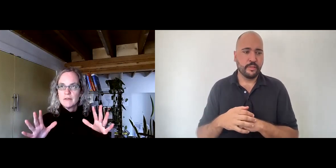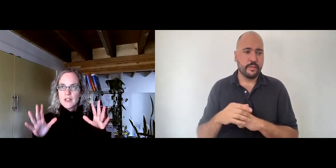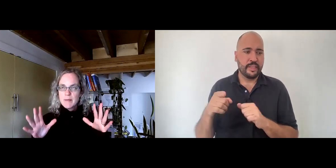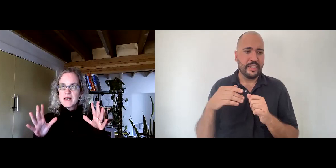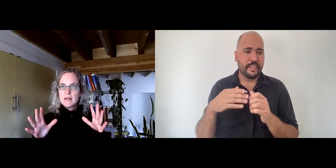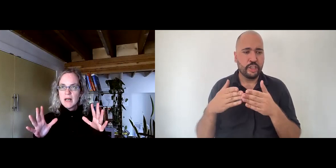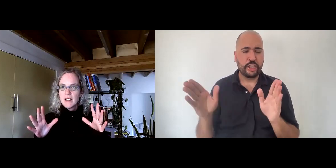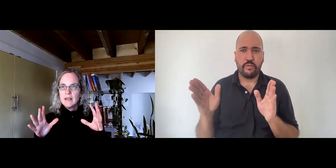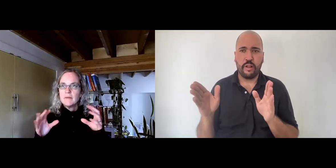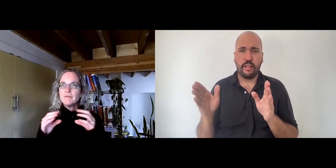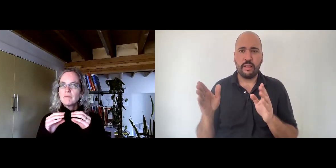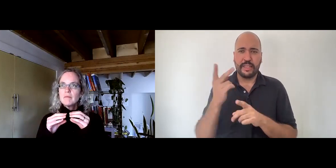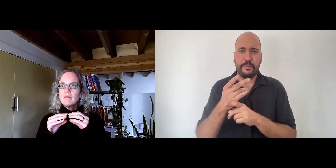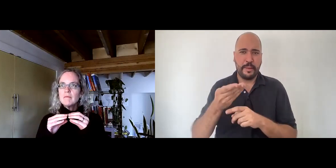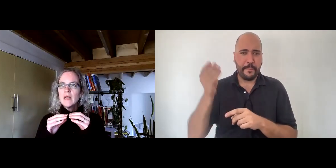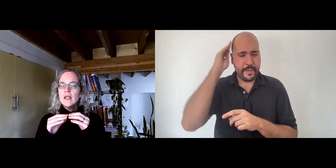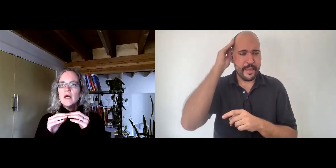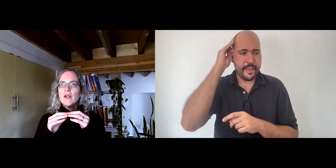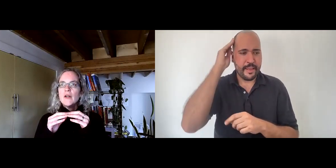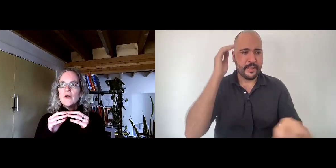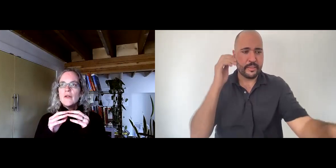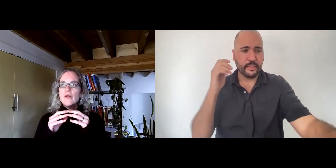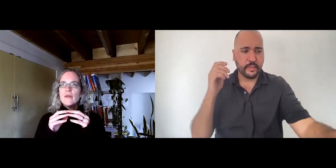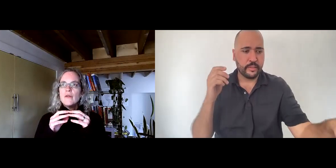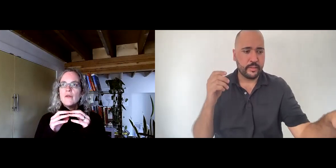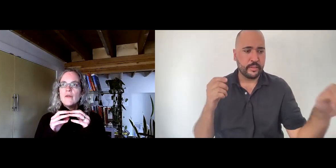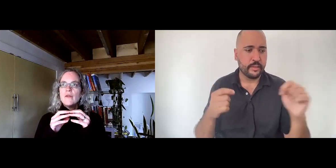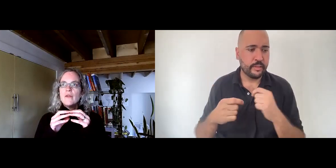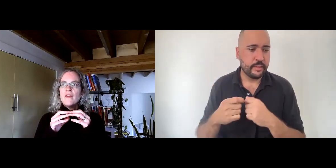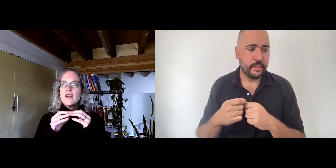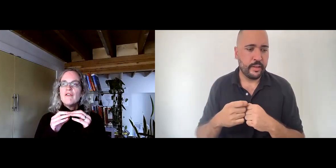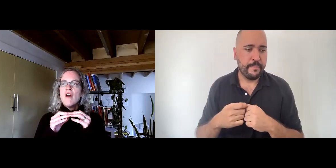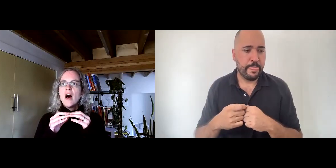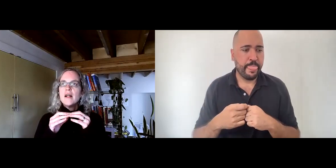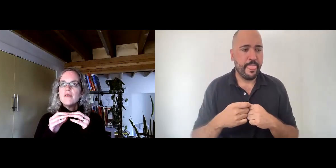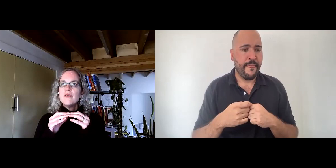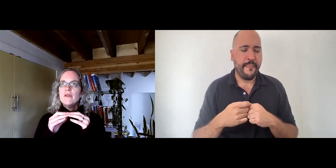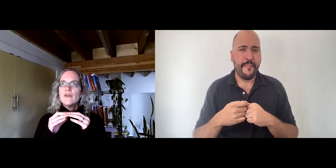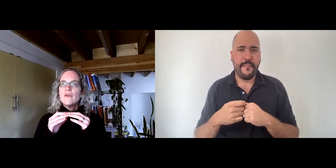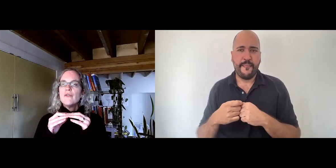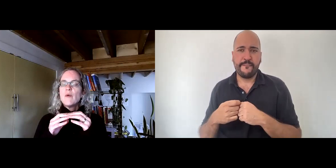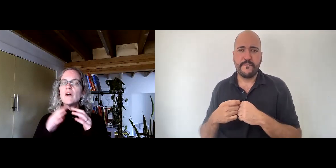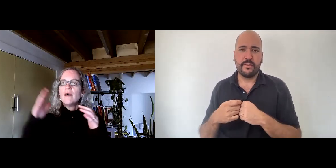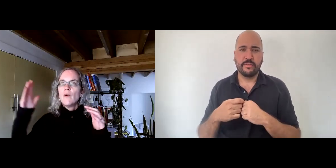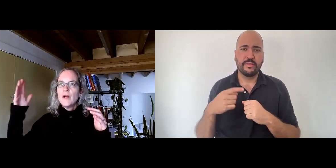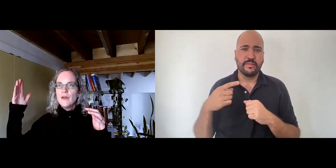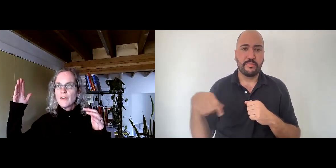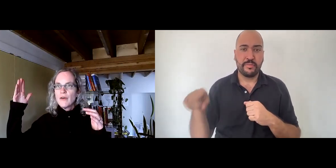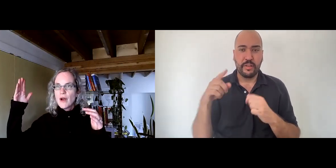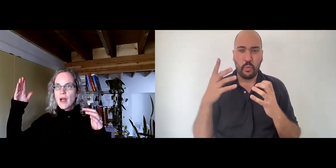Just keep this in mind. They want to know what you're annual NESE is